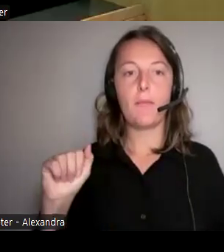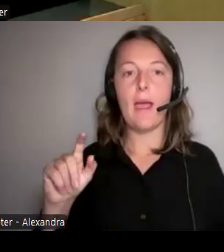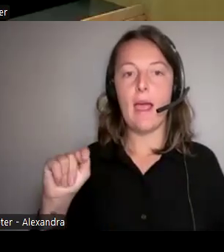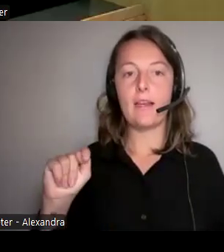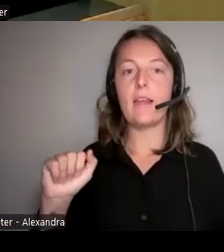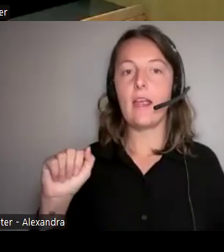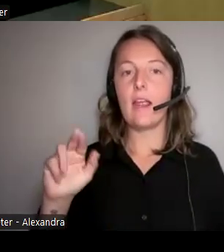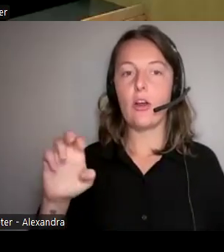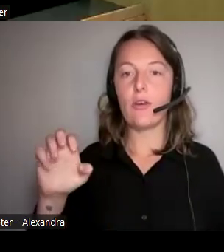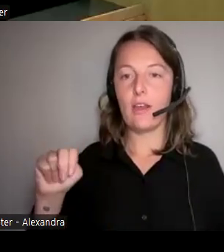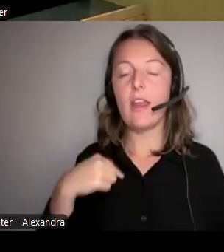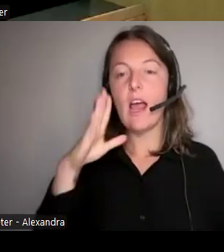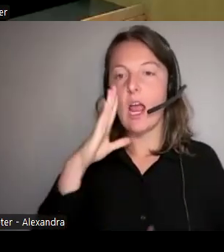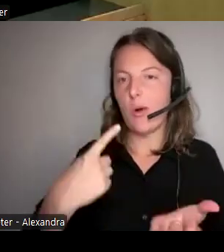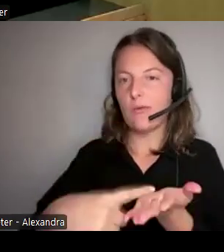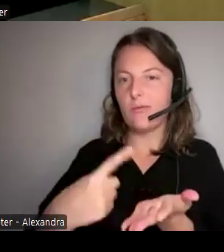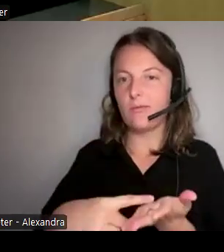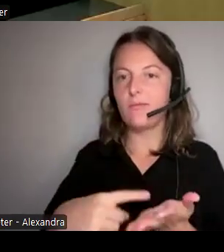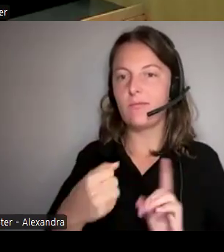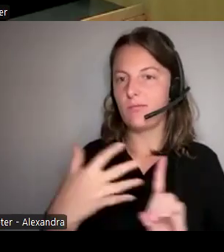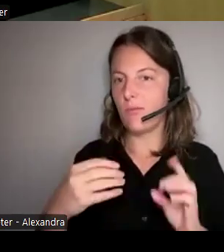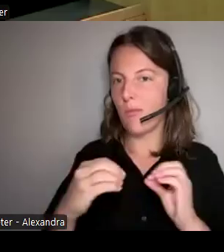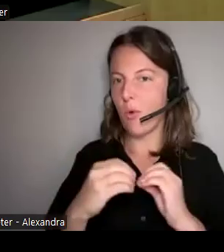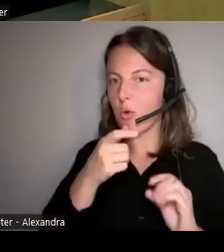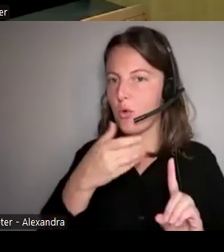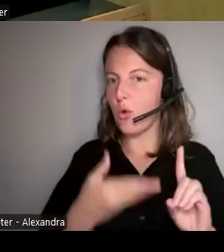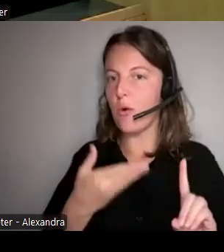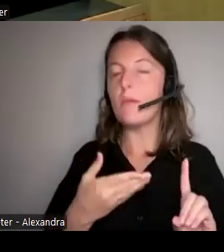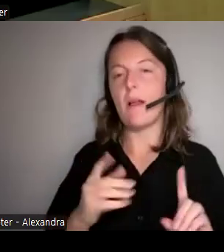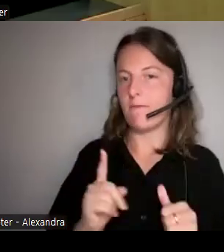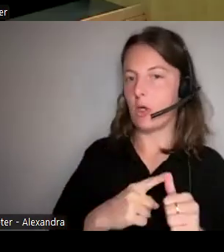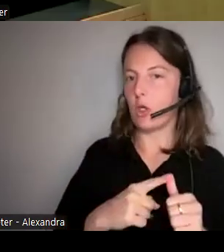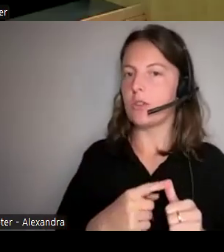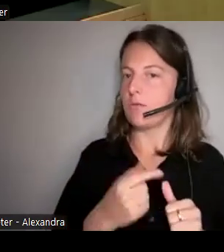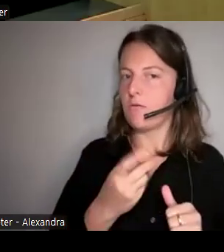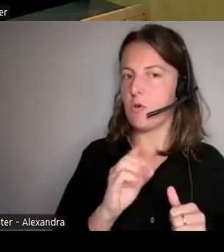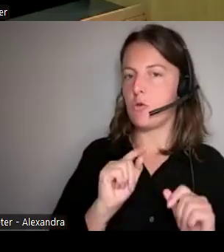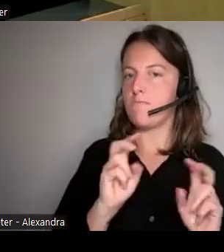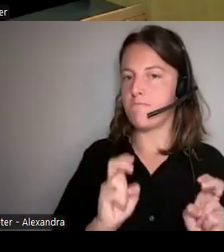back to Pat in a moment after uh letting you know just a couple of business arrangements.